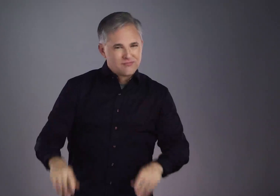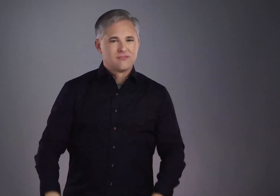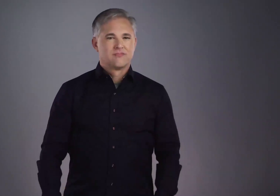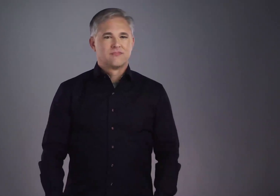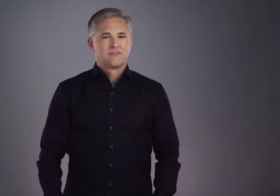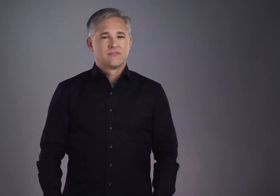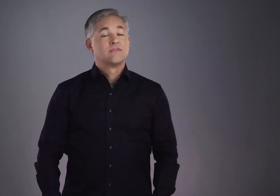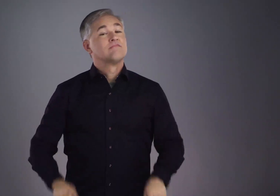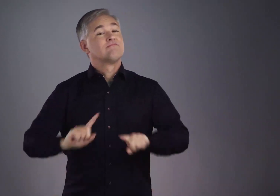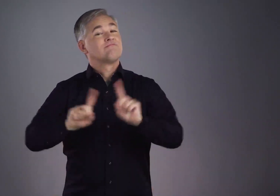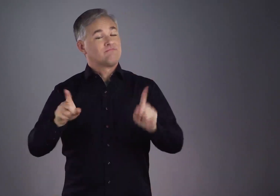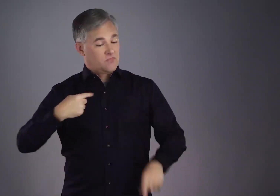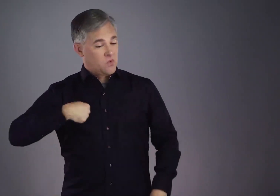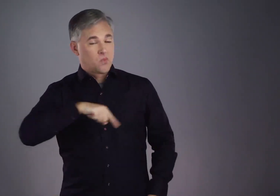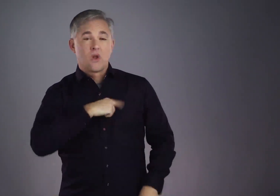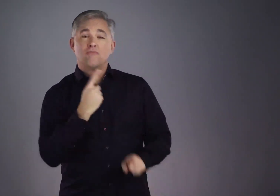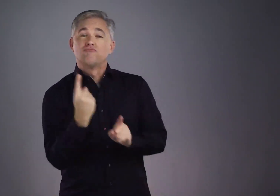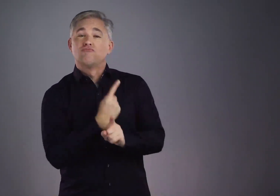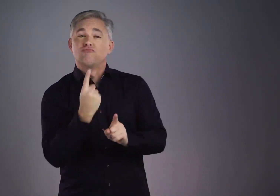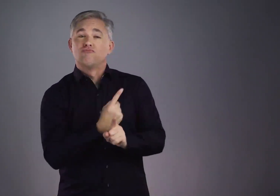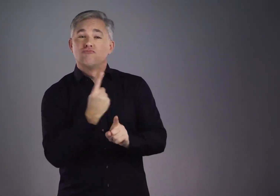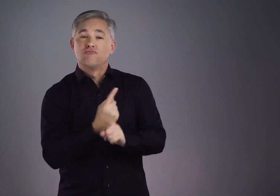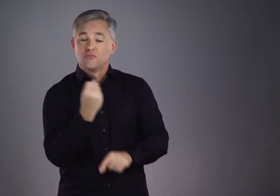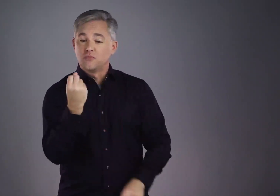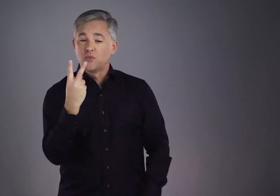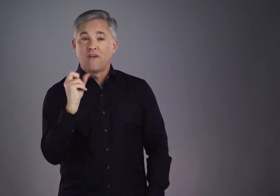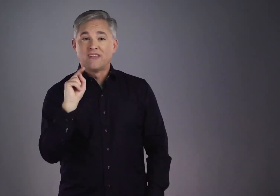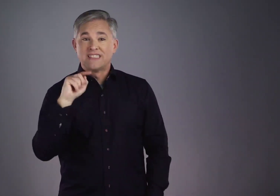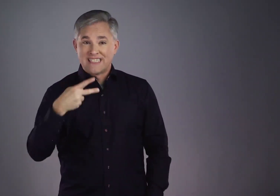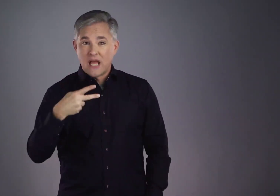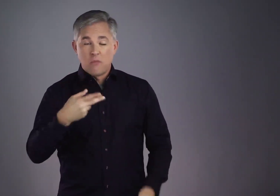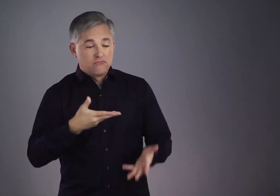Such special services may be well recompensed.